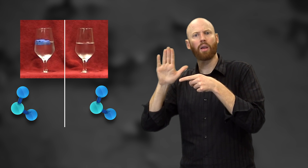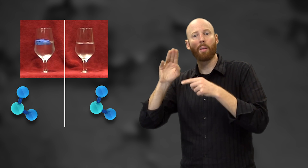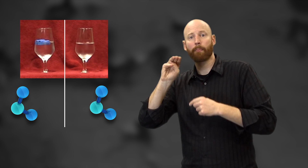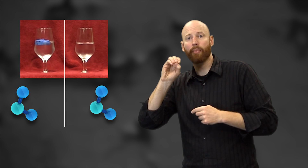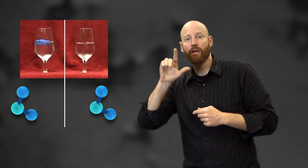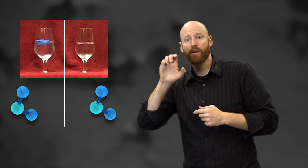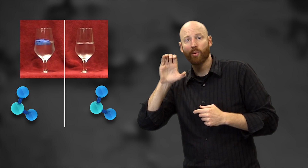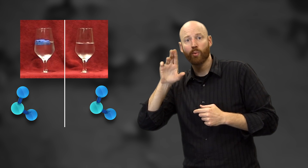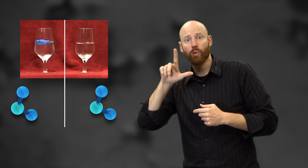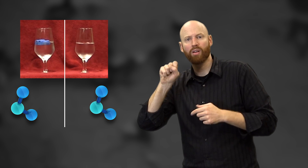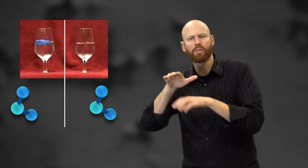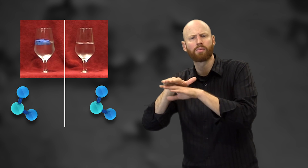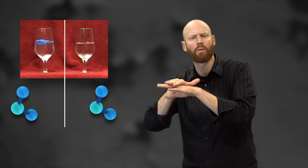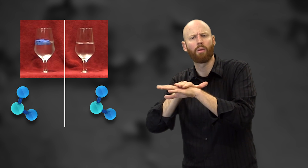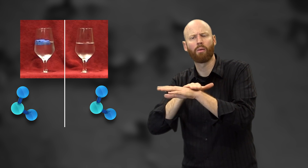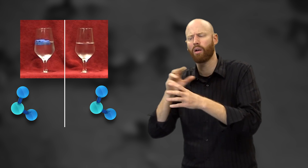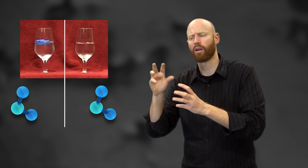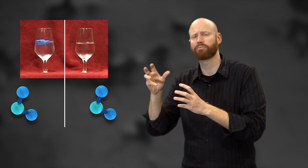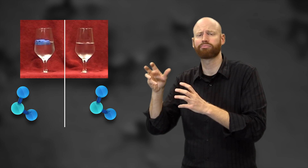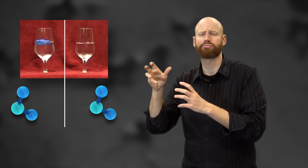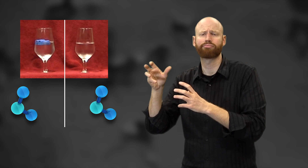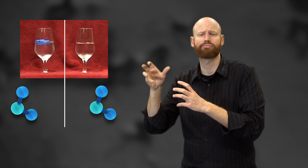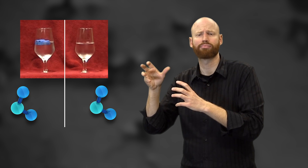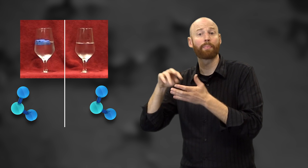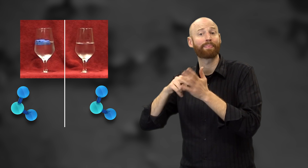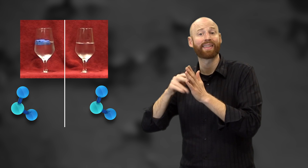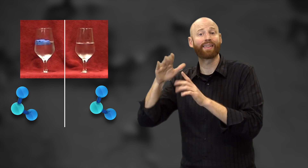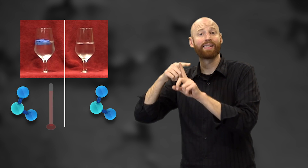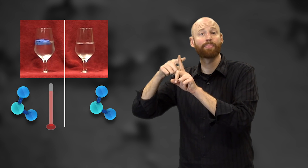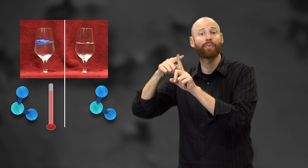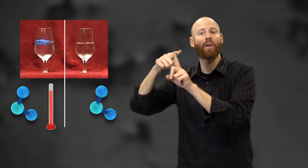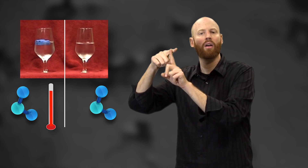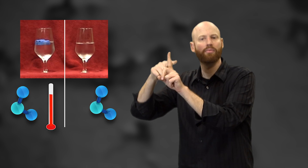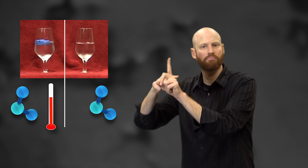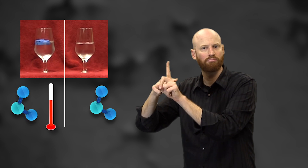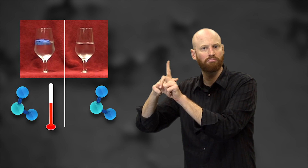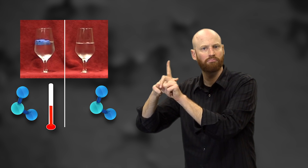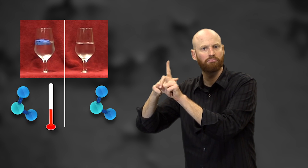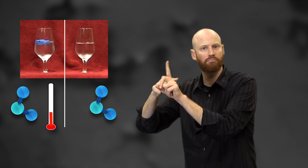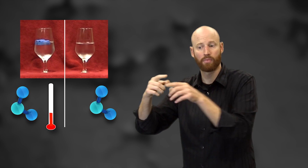The cup on your left has molecules that are moving slowly measuring out at a low temperature.